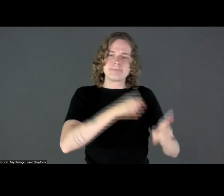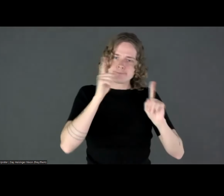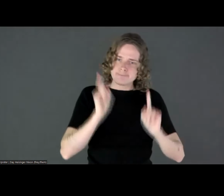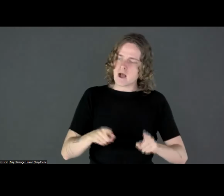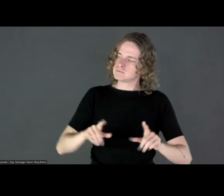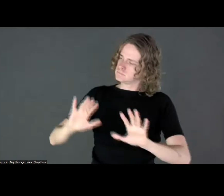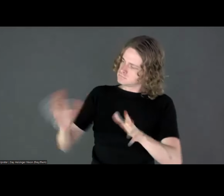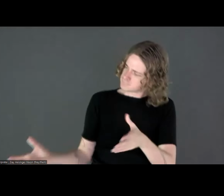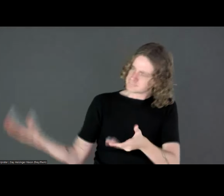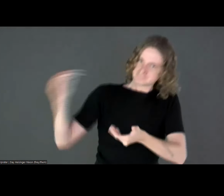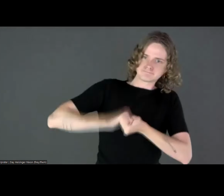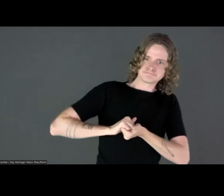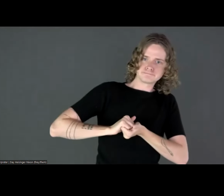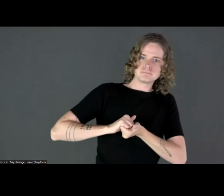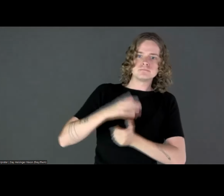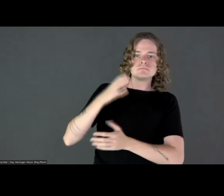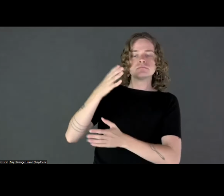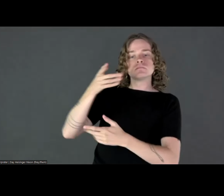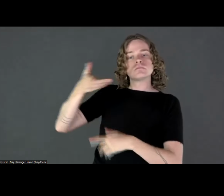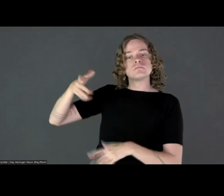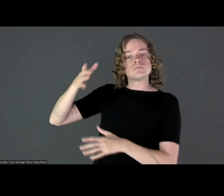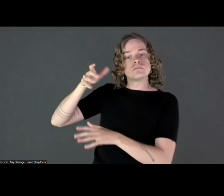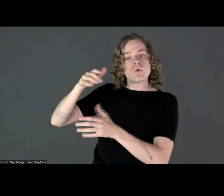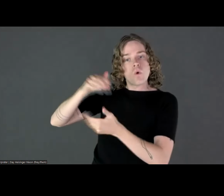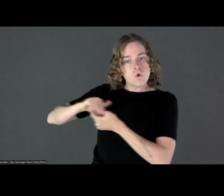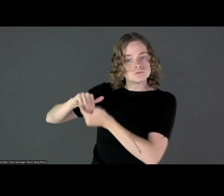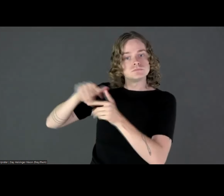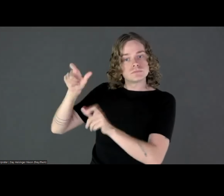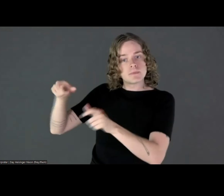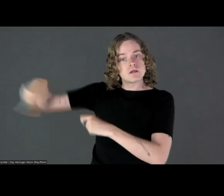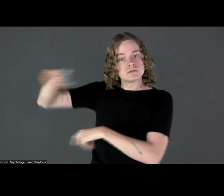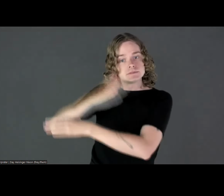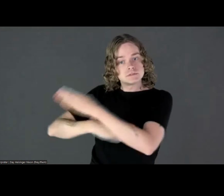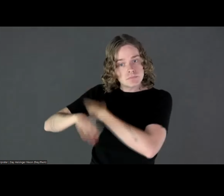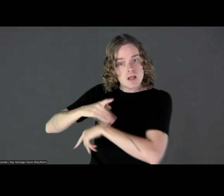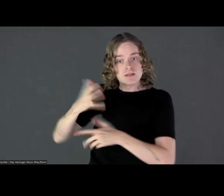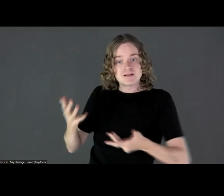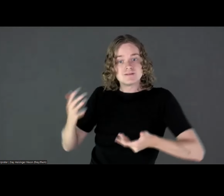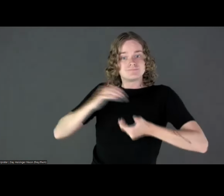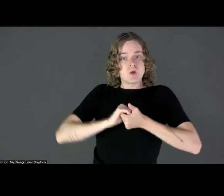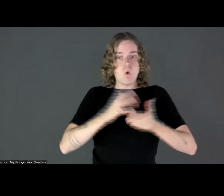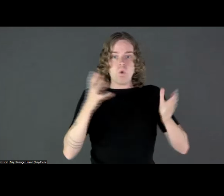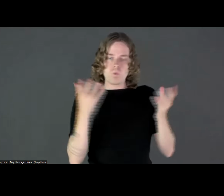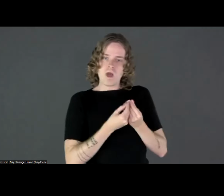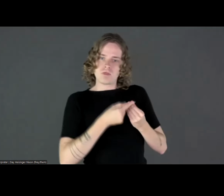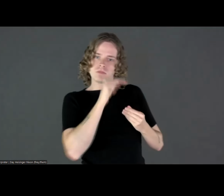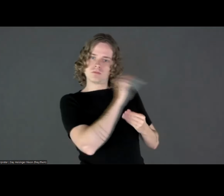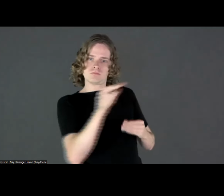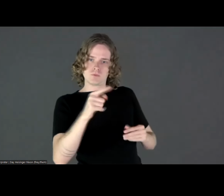of organization of persons with disabilities, chapter 5 is dedicated entirely to this topic.